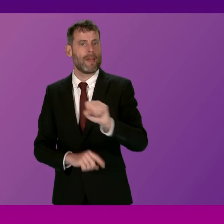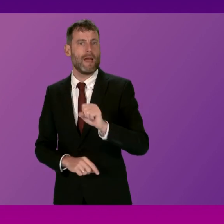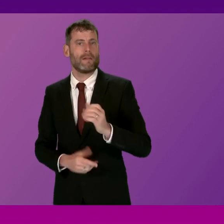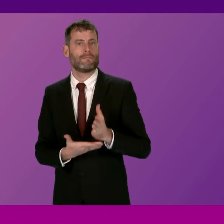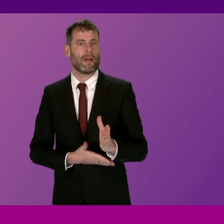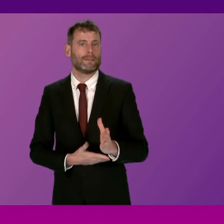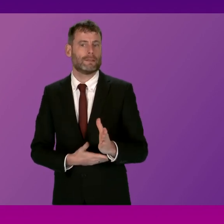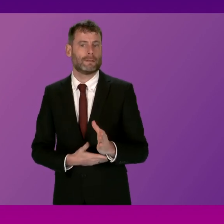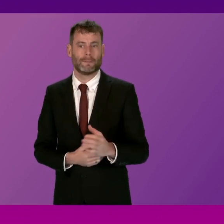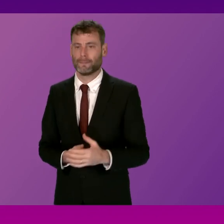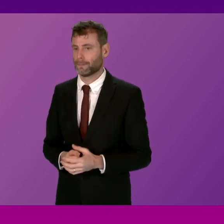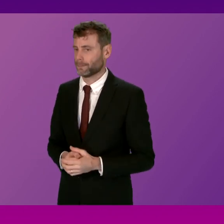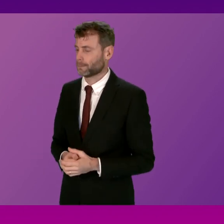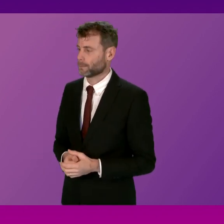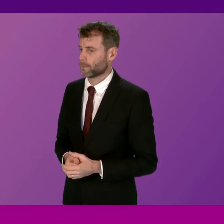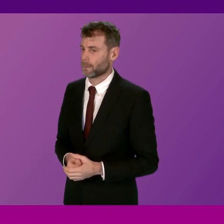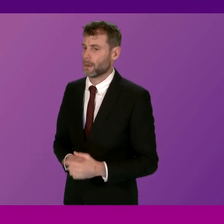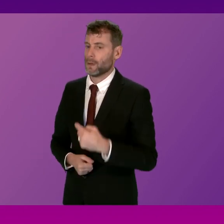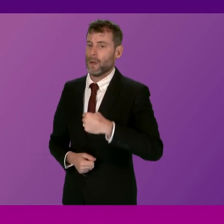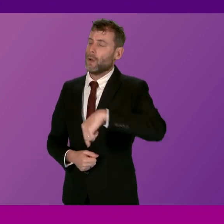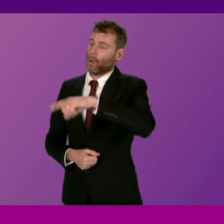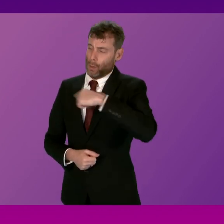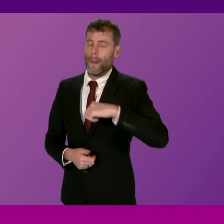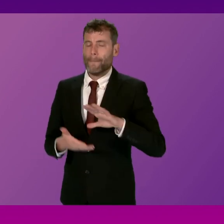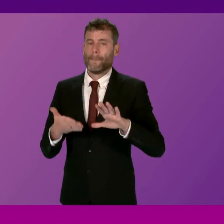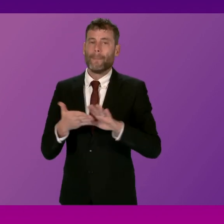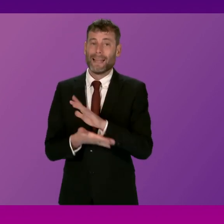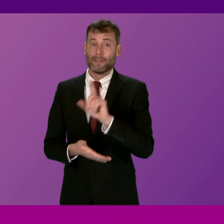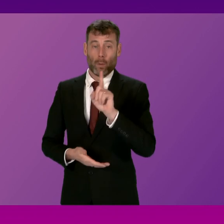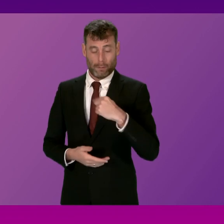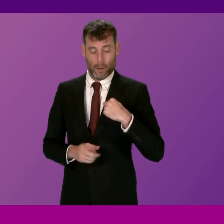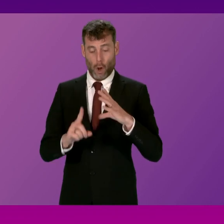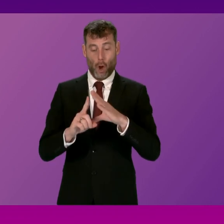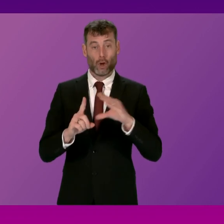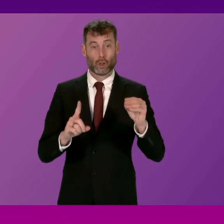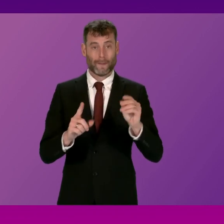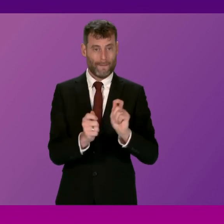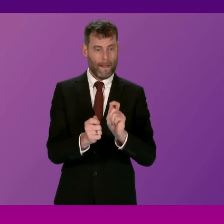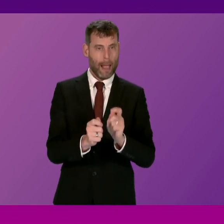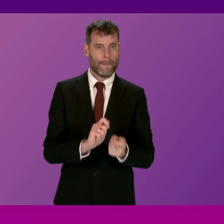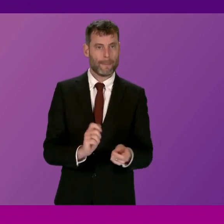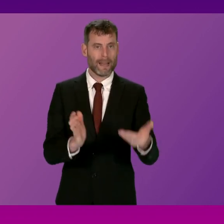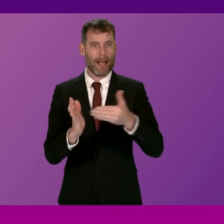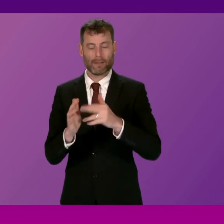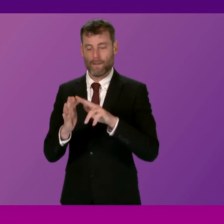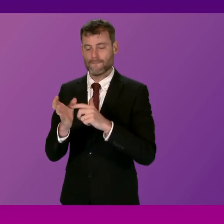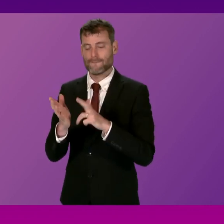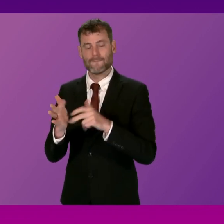We were pleased to see the references in the Conservative amendment to Frank’s law, Calum’s